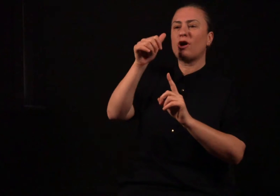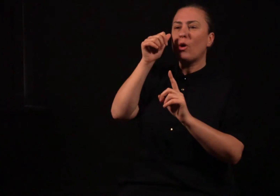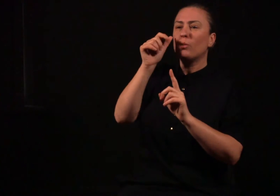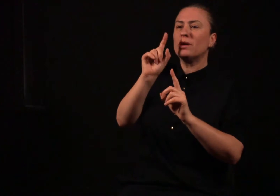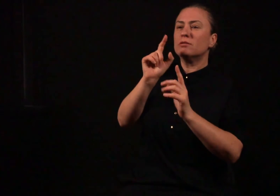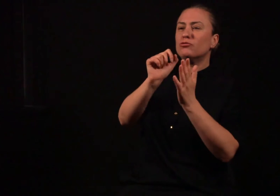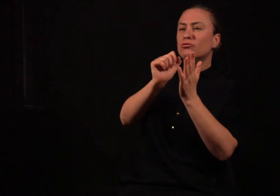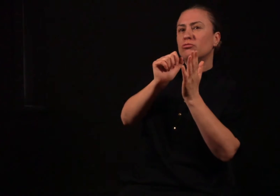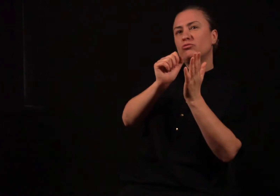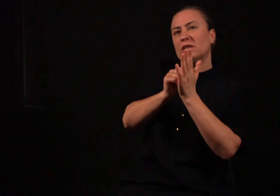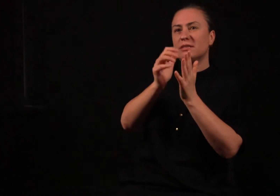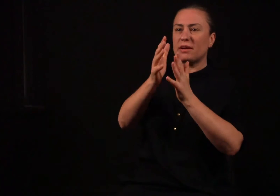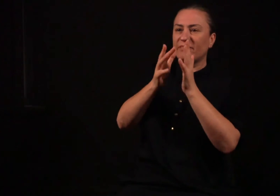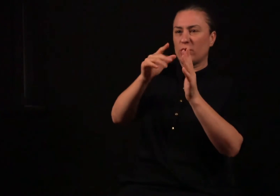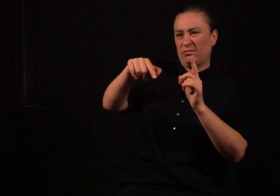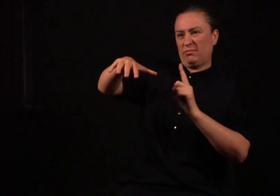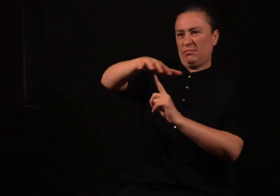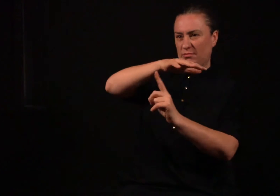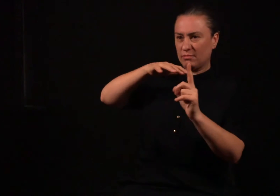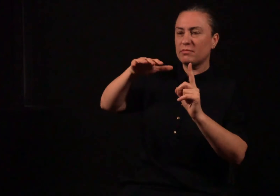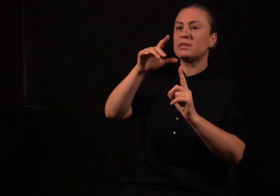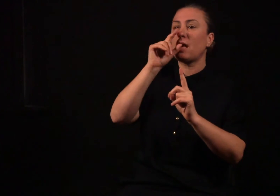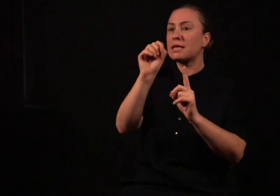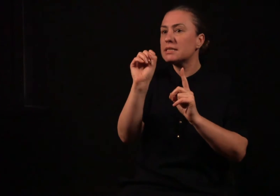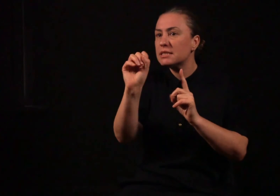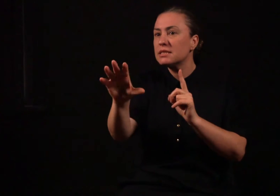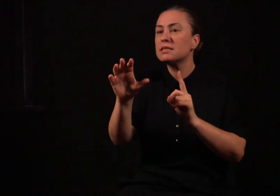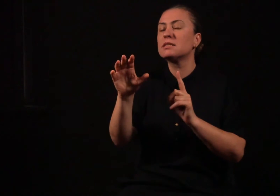and they know the context and they can either feed the appropriate signs